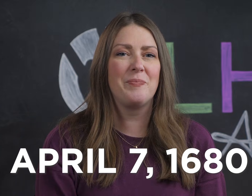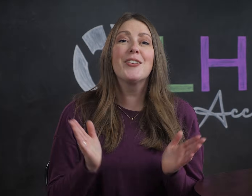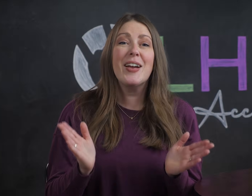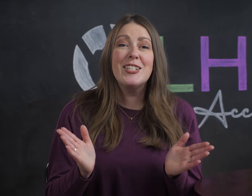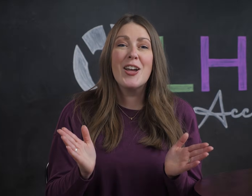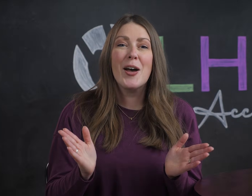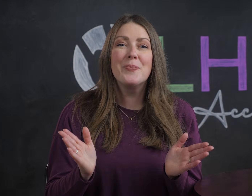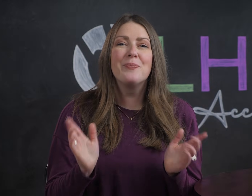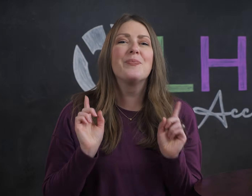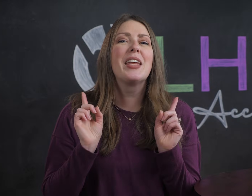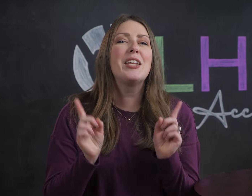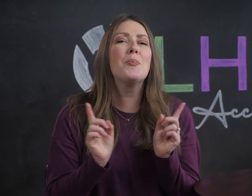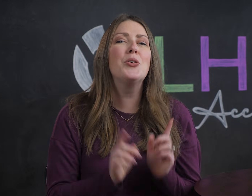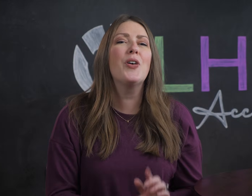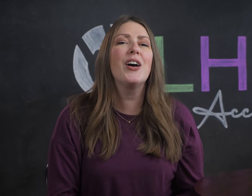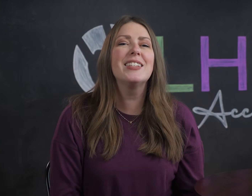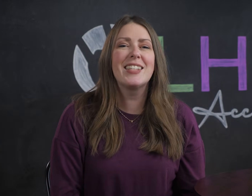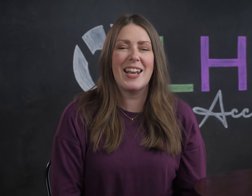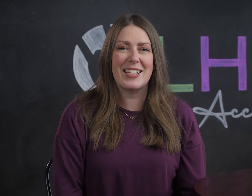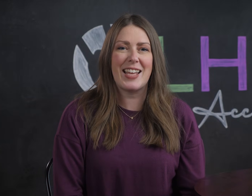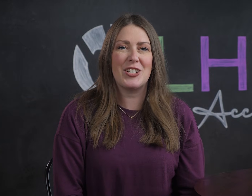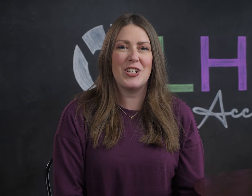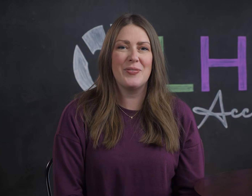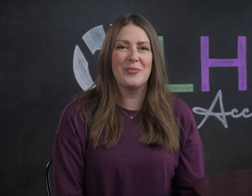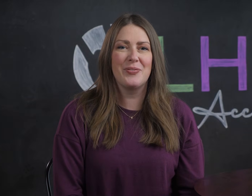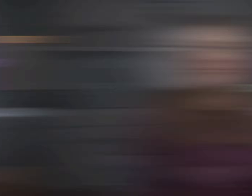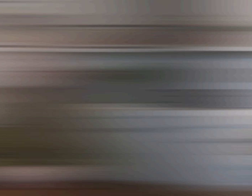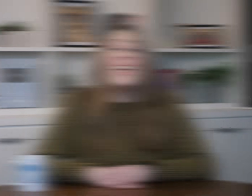Great job! Now move on to the next section.